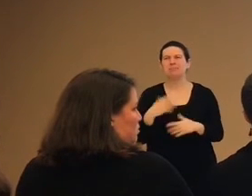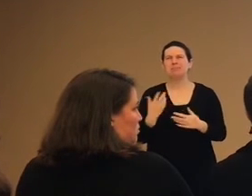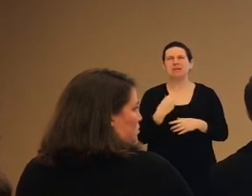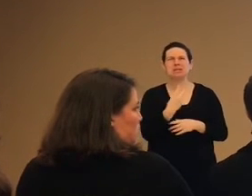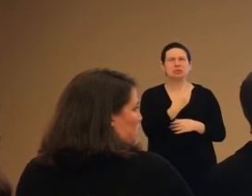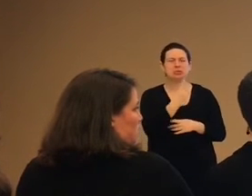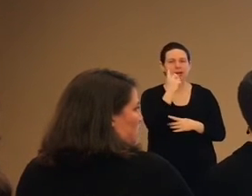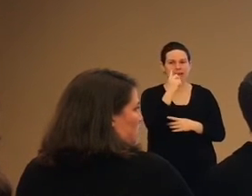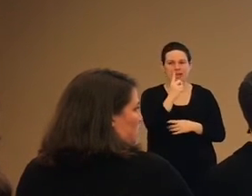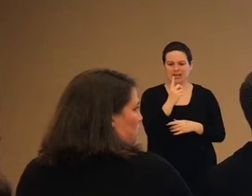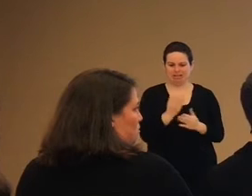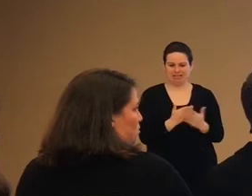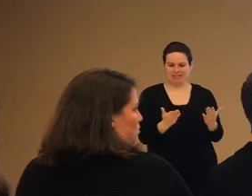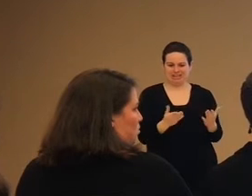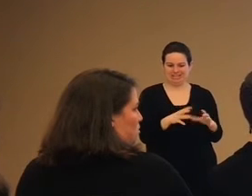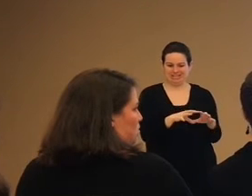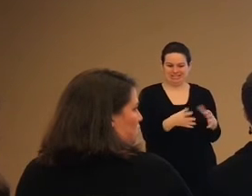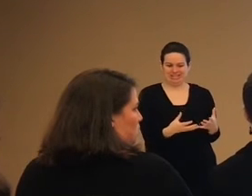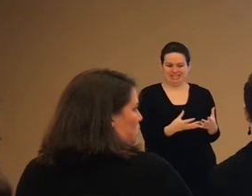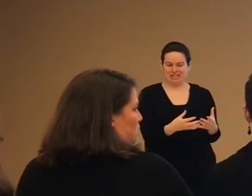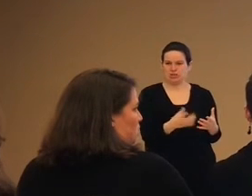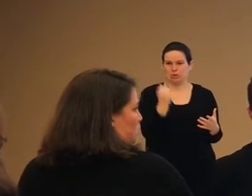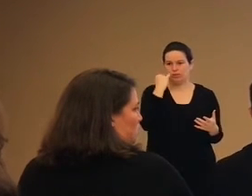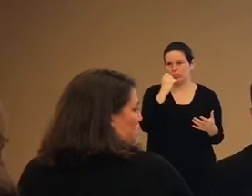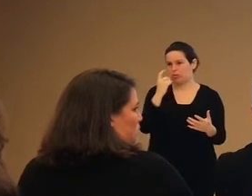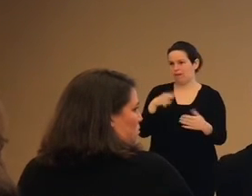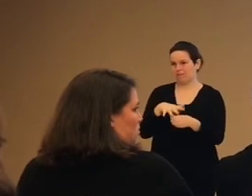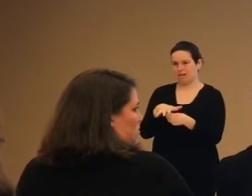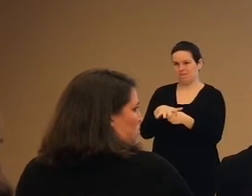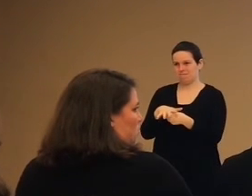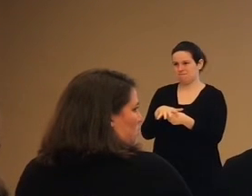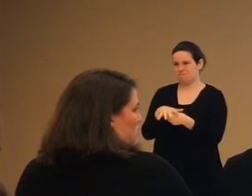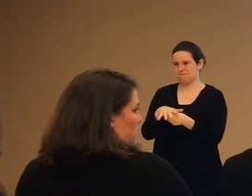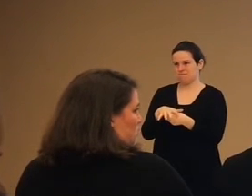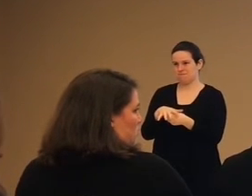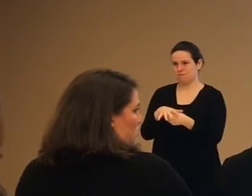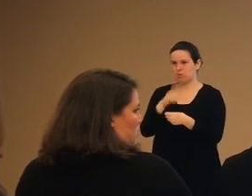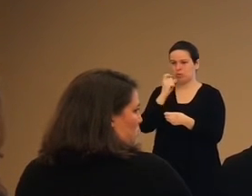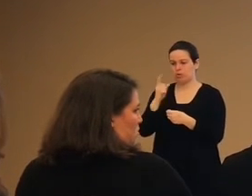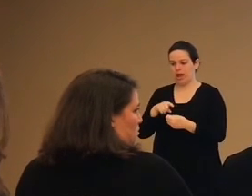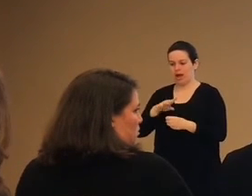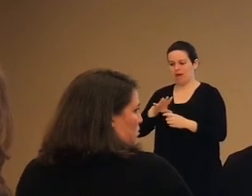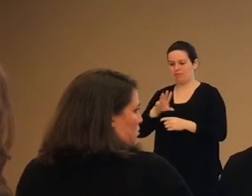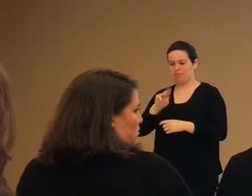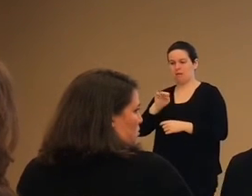Artifacts so if we don't have that many artifacts in there. We don't really have models to then base searchable Zahn